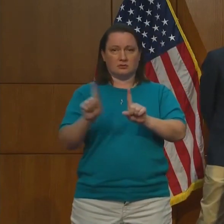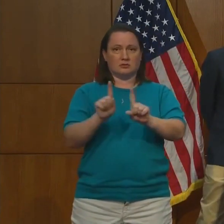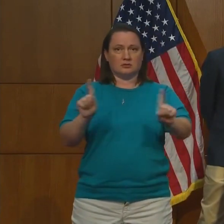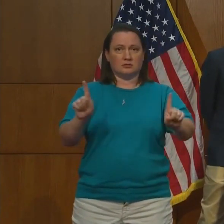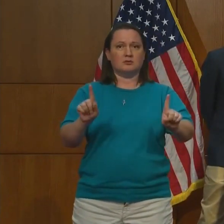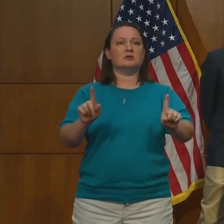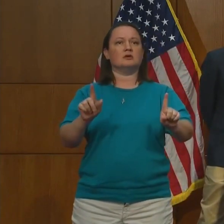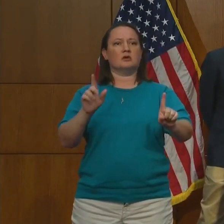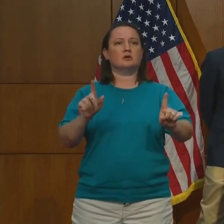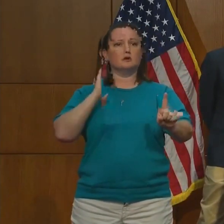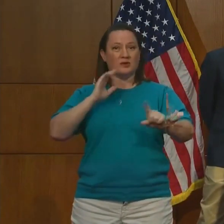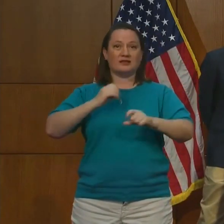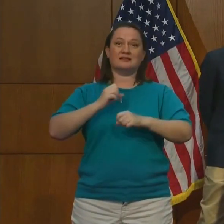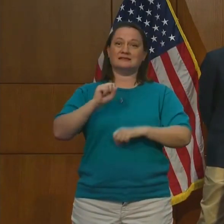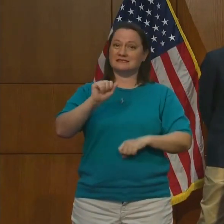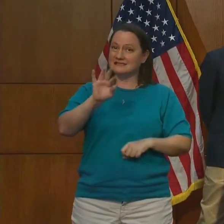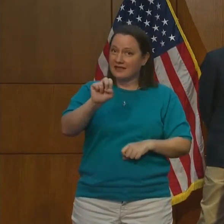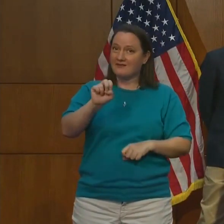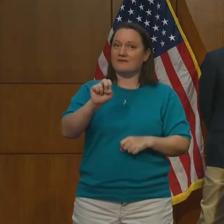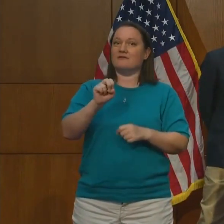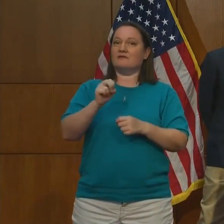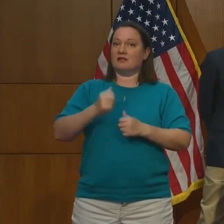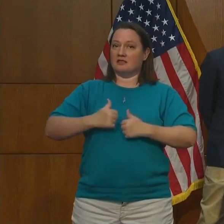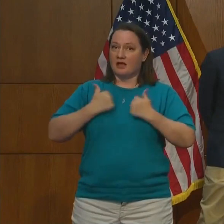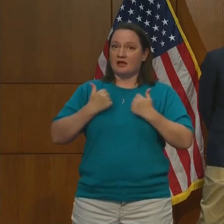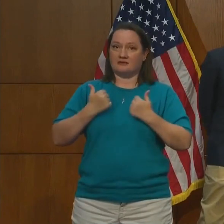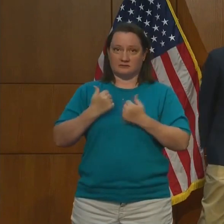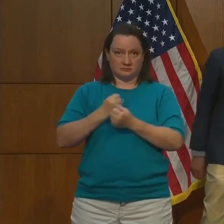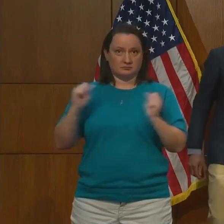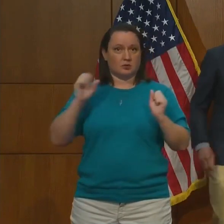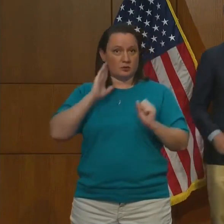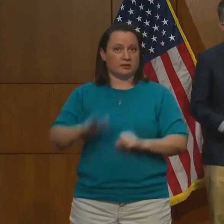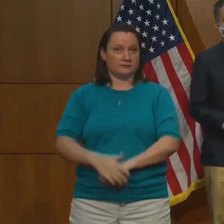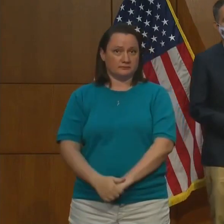PROTECT US AND WILL PROTECT EACH OTHER THAT WILL-